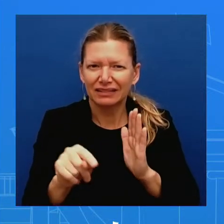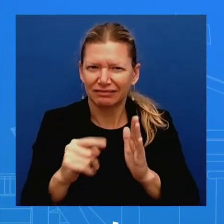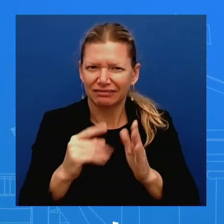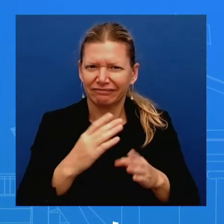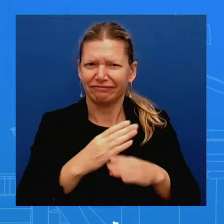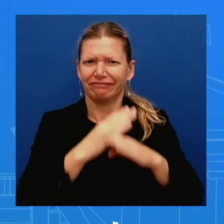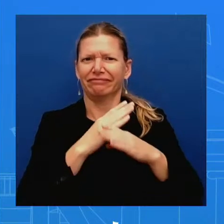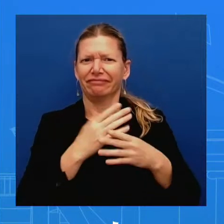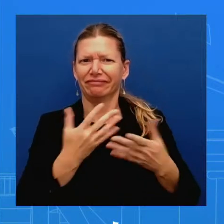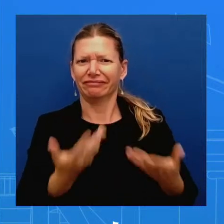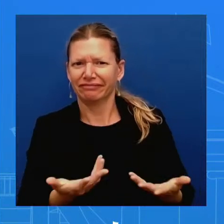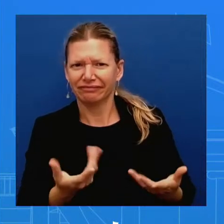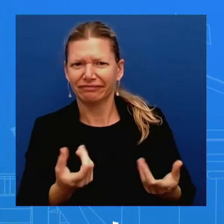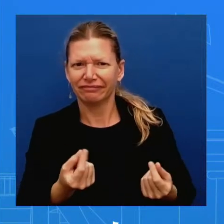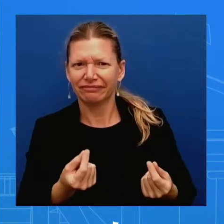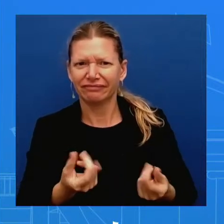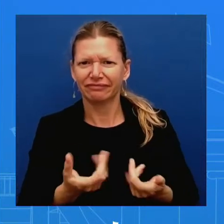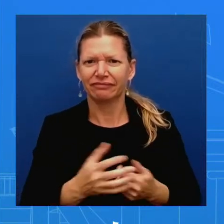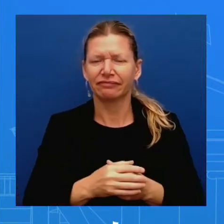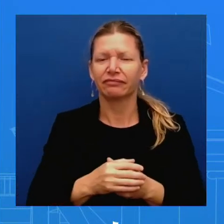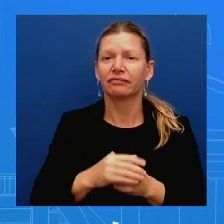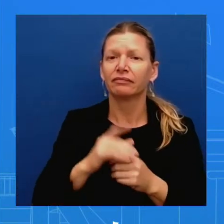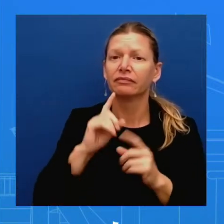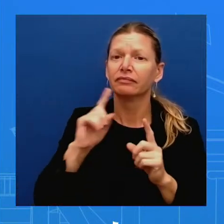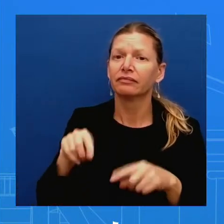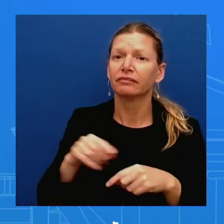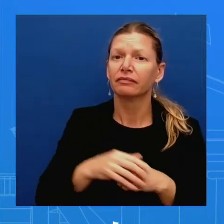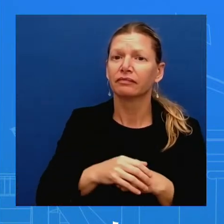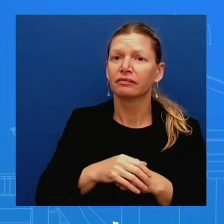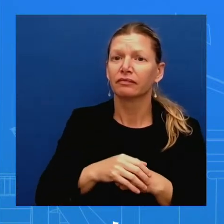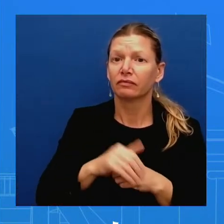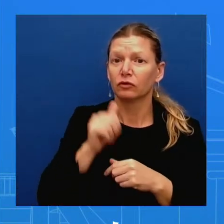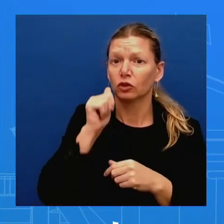And then, obviously, he has several speeches this weekend.